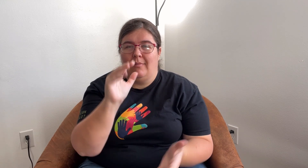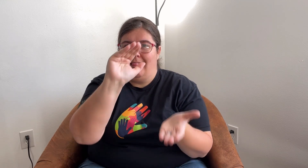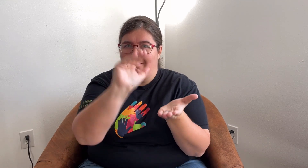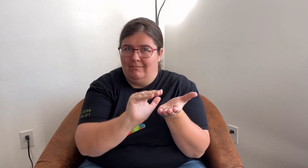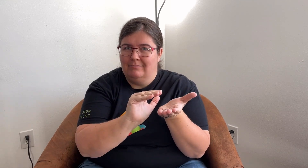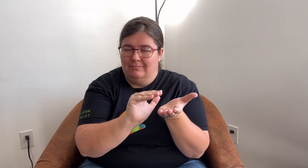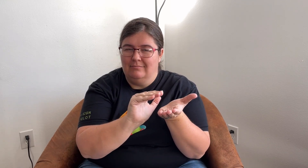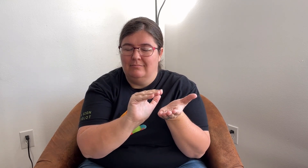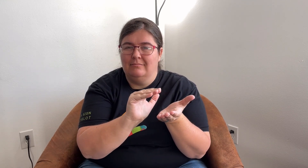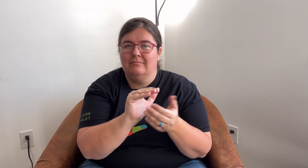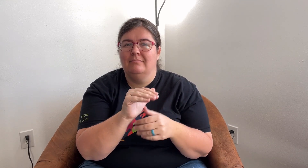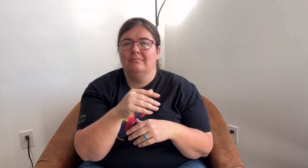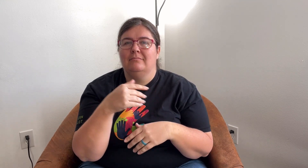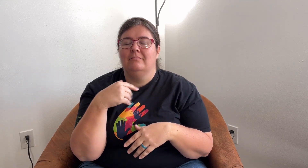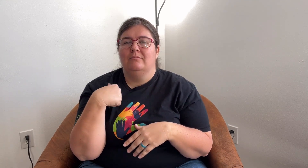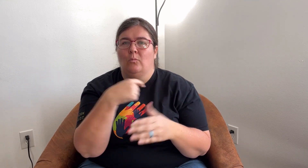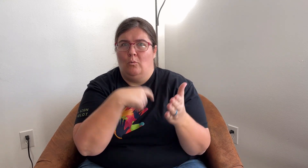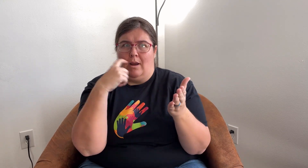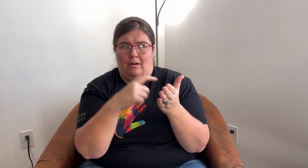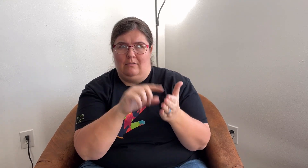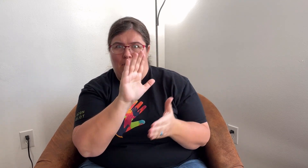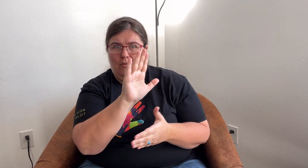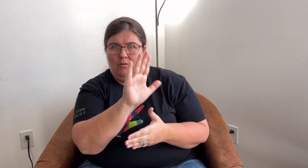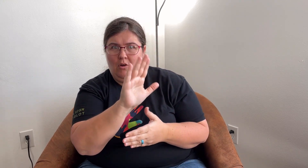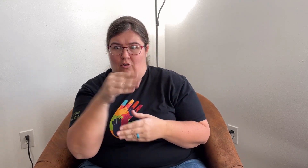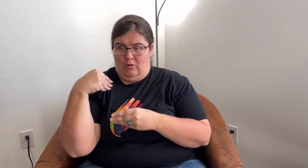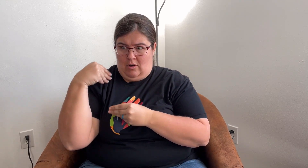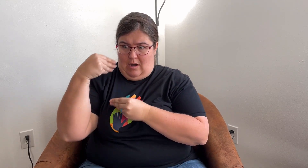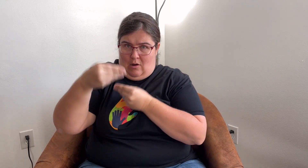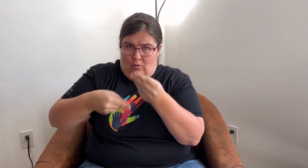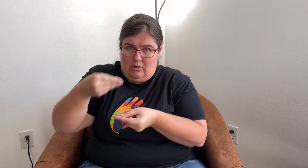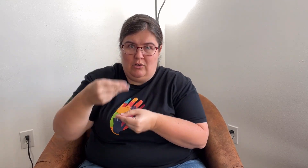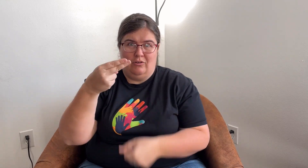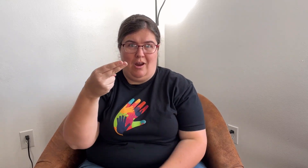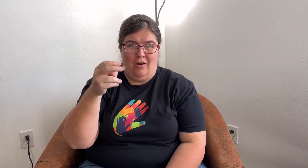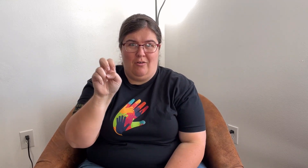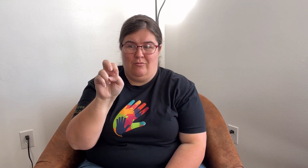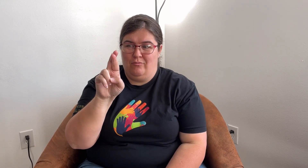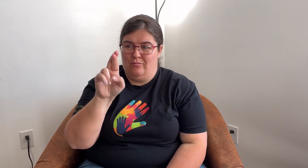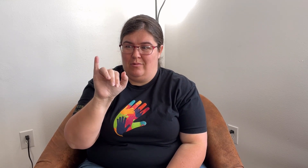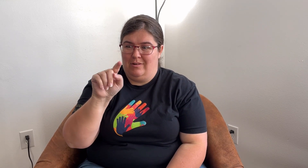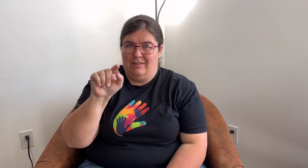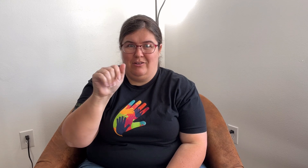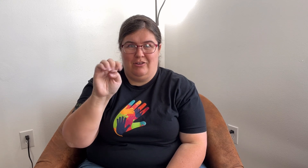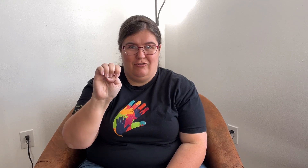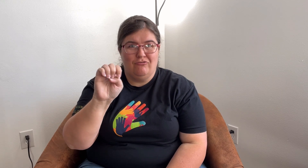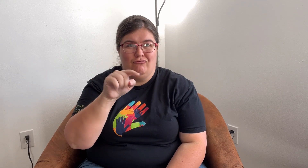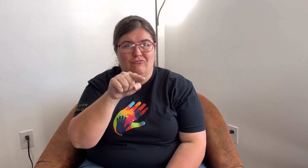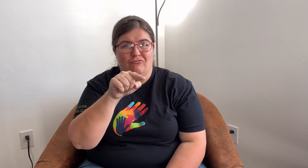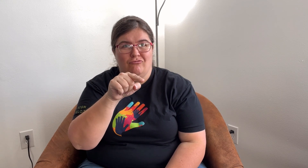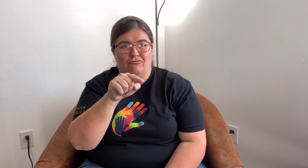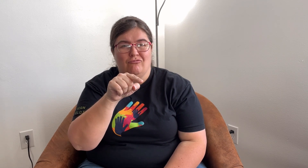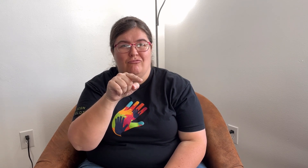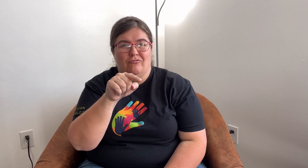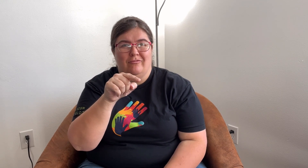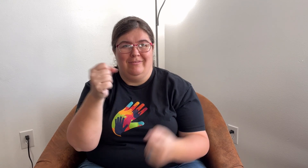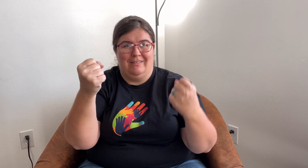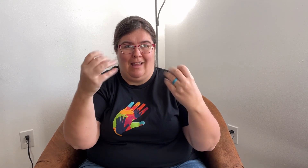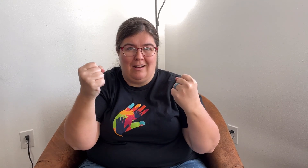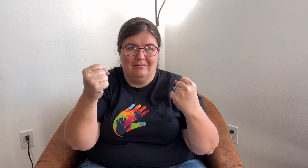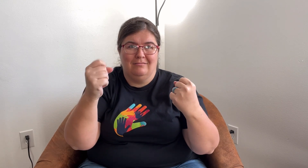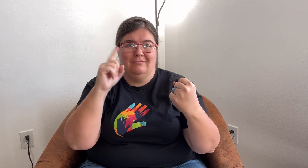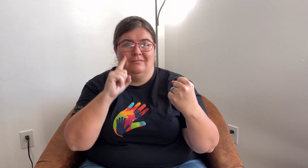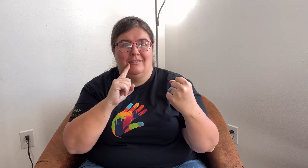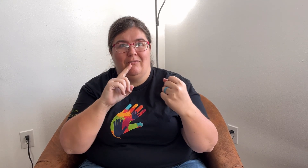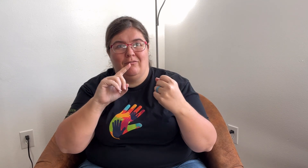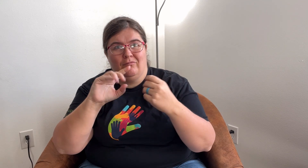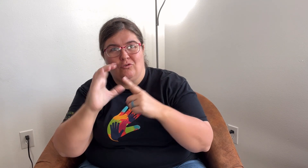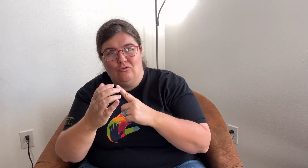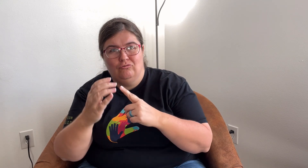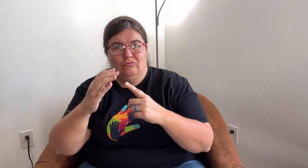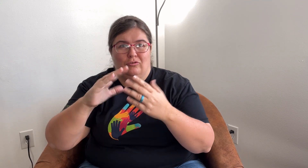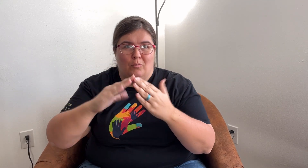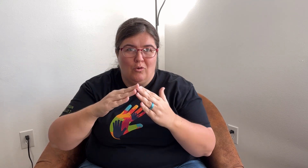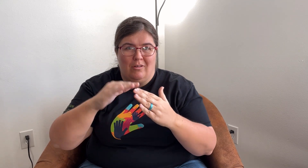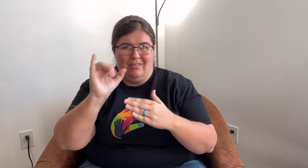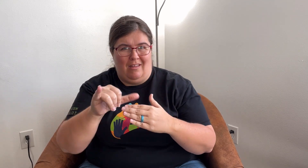Well, it's happening less now. We now recognize that this is their heritage. Sign, culture,